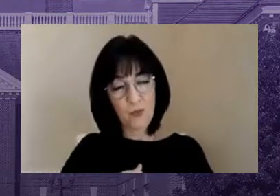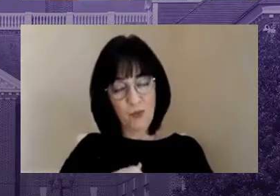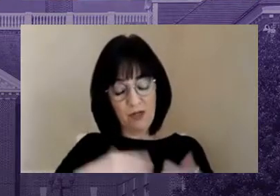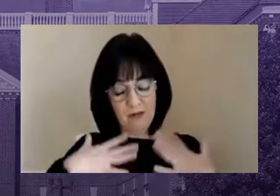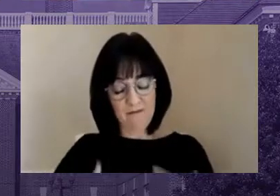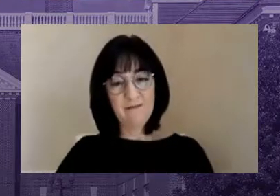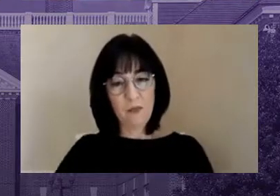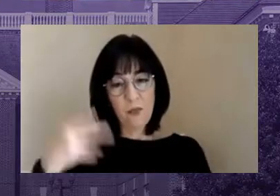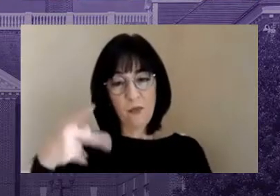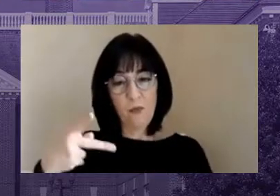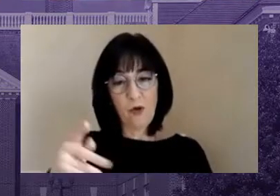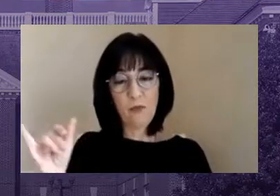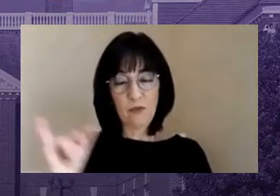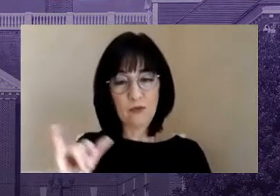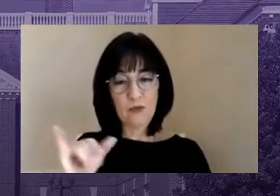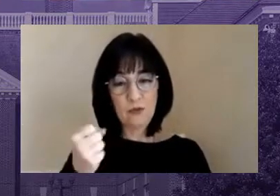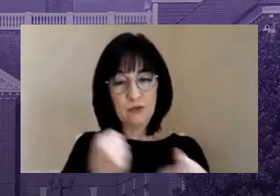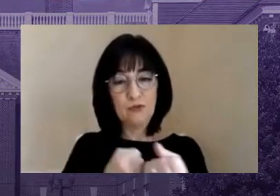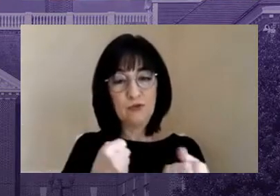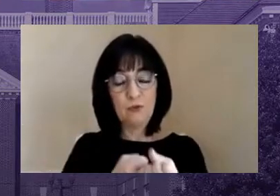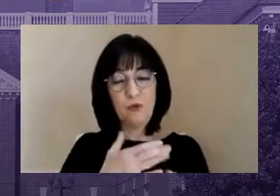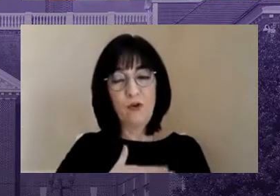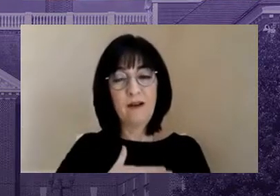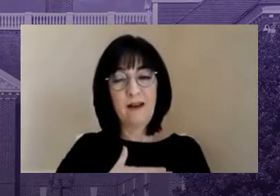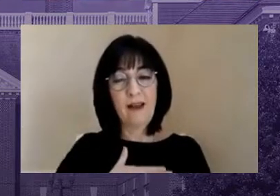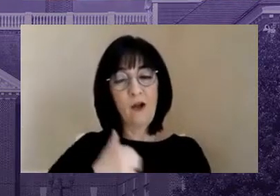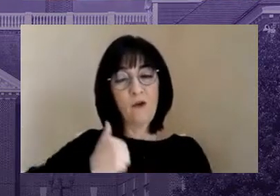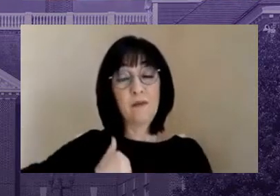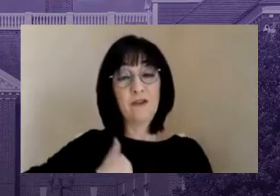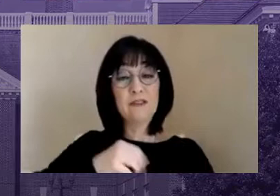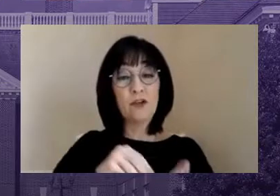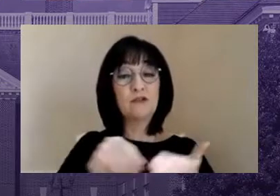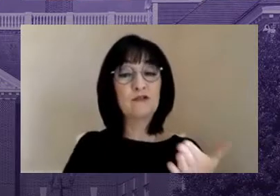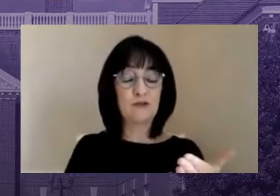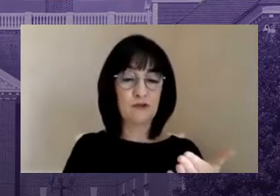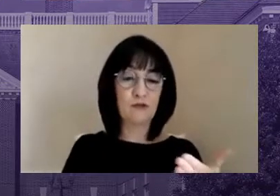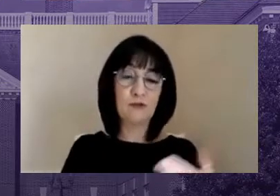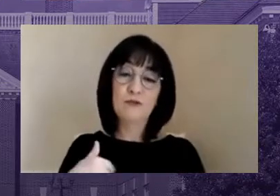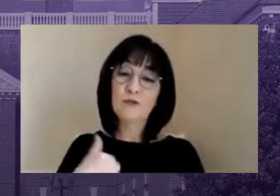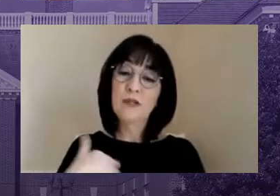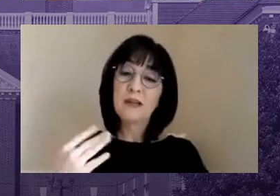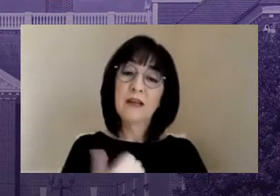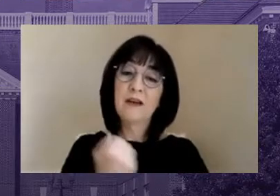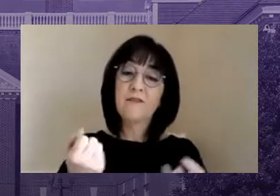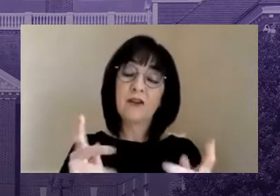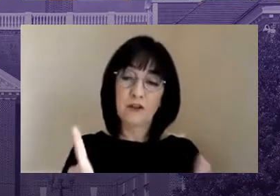governor mentioned, we've had the opportunity to have our National Guard and Dover Air Force Base